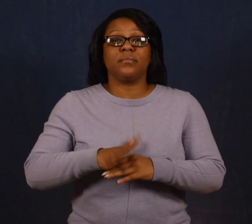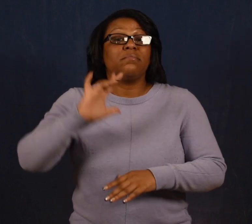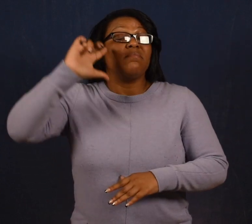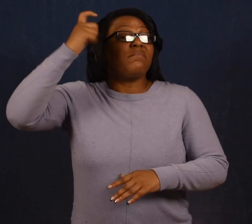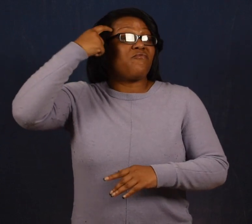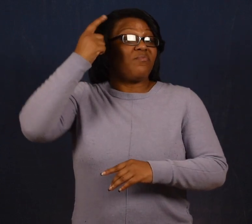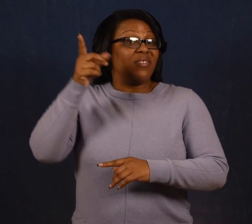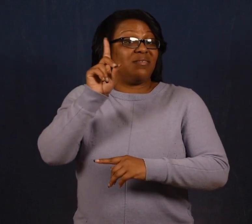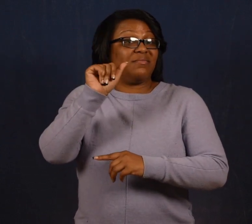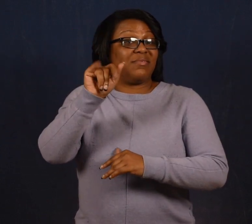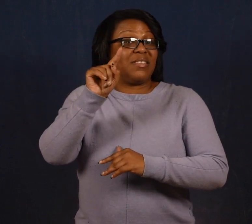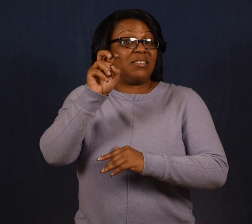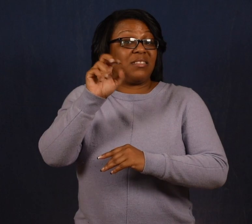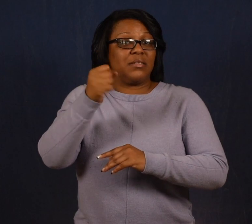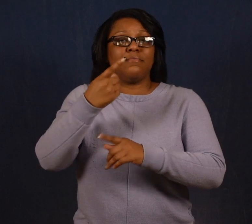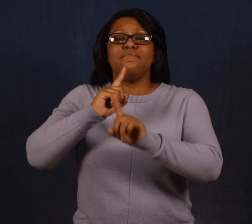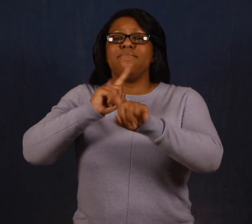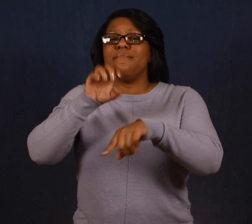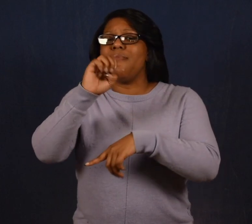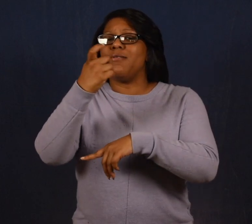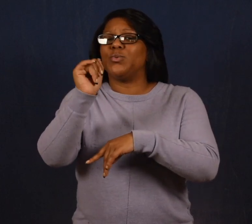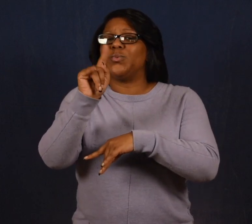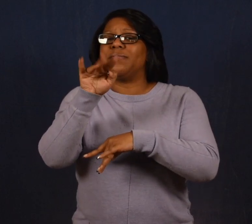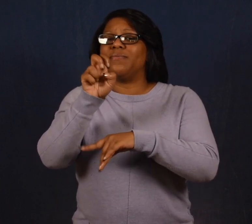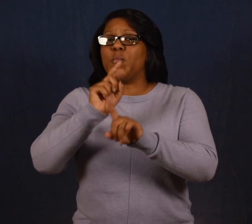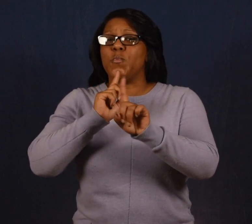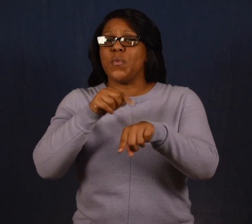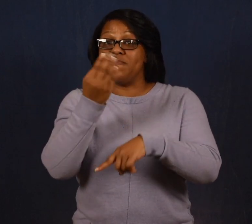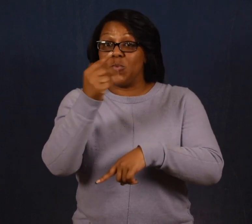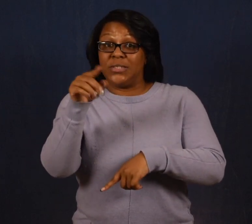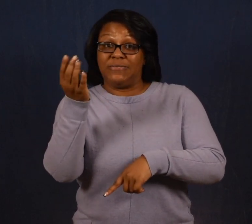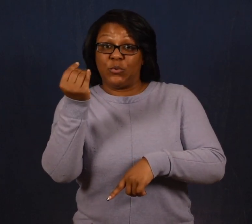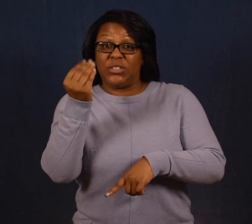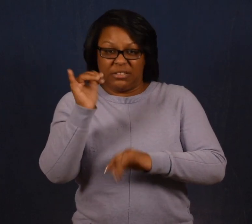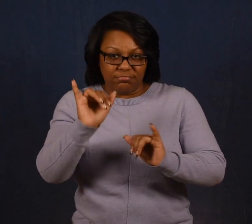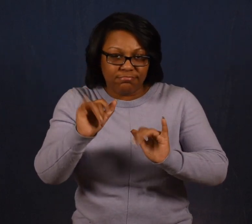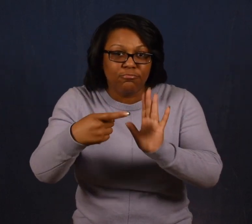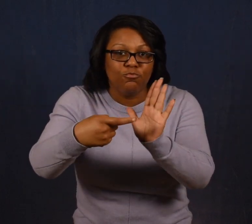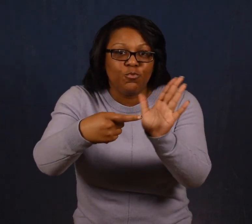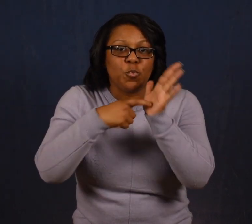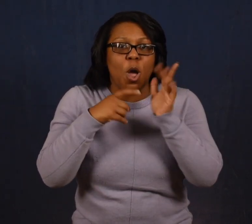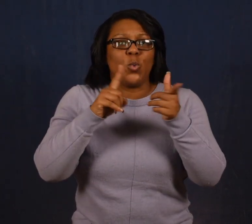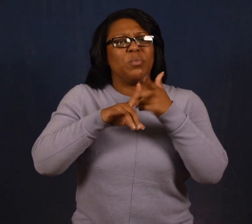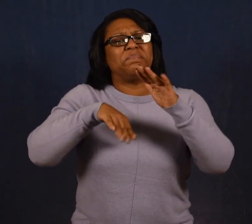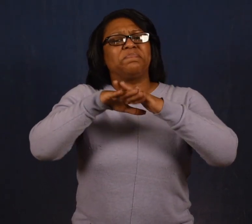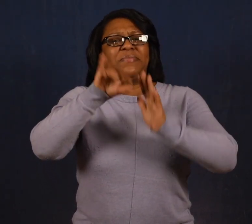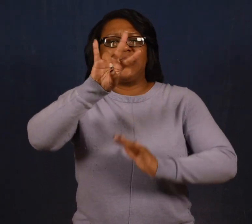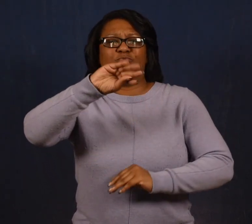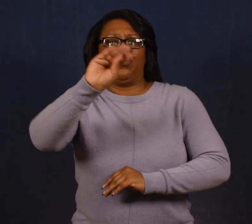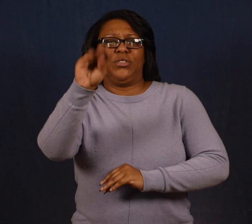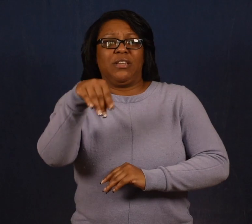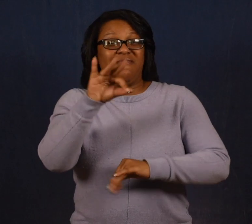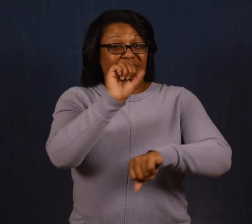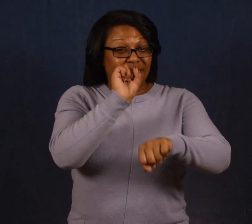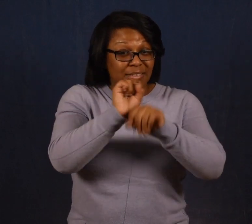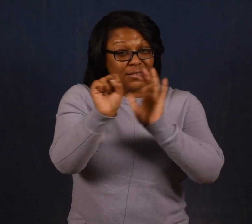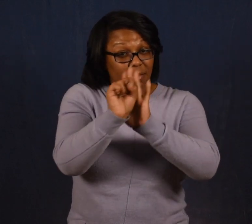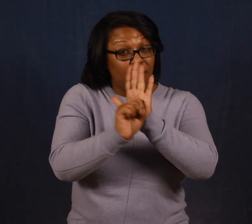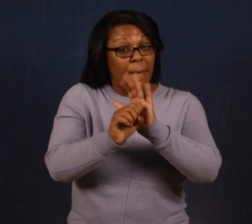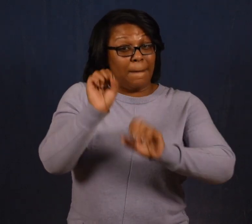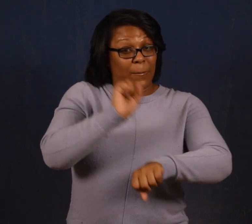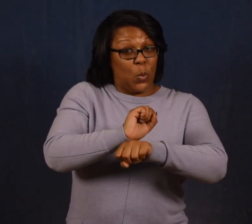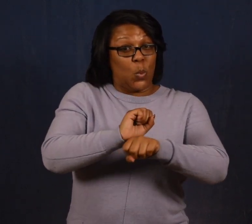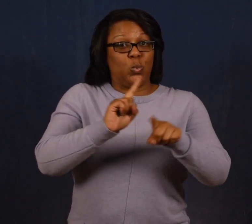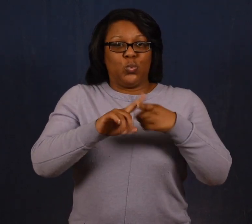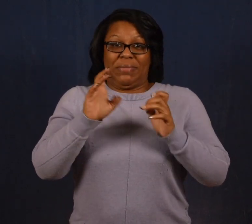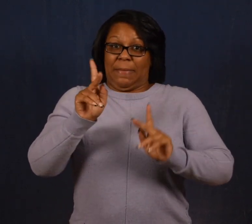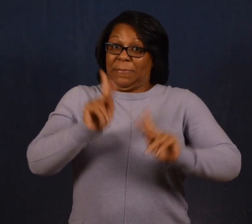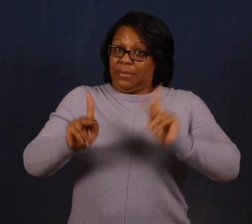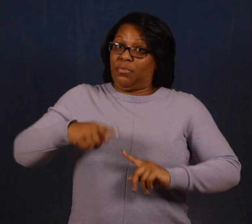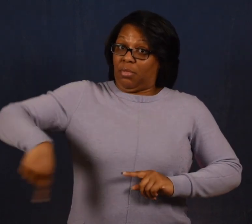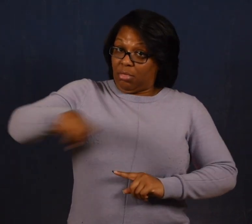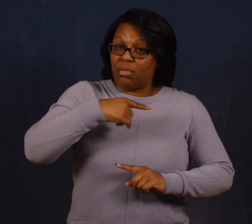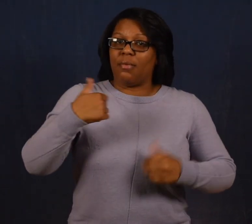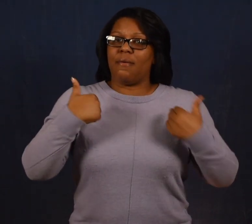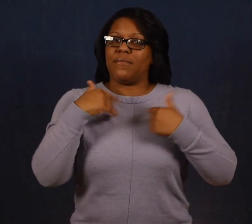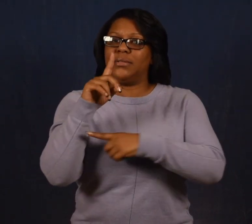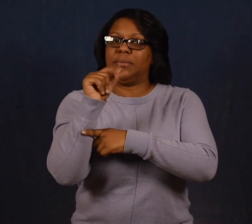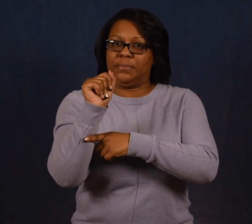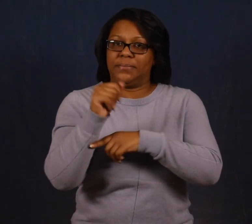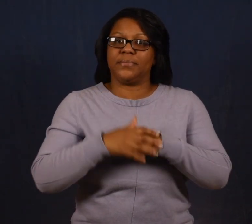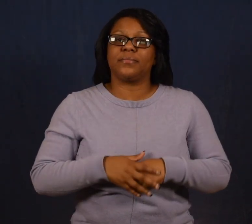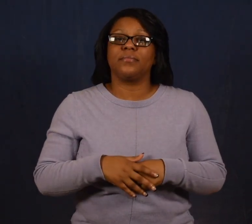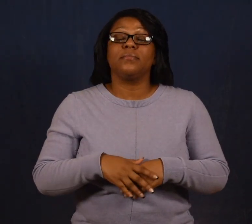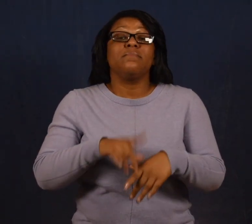Governor Dayton's Executive Order 14-14 required that at least 7% of state employees be people with disabilities.